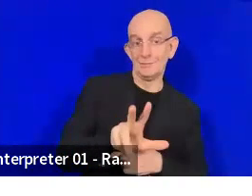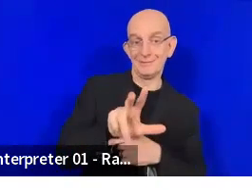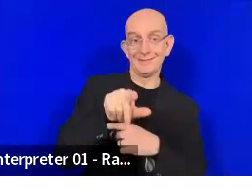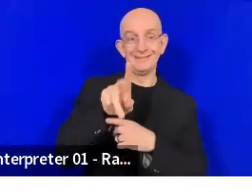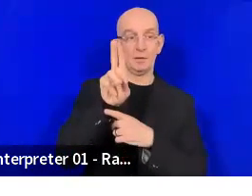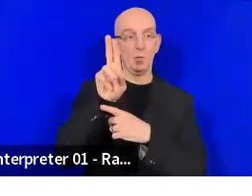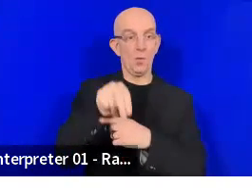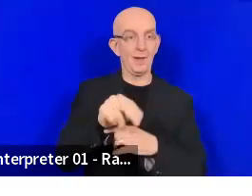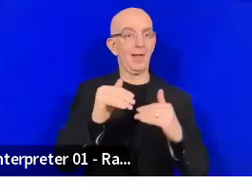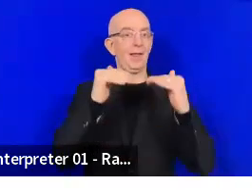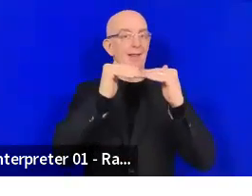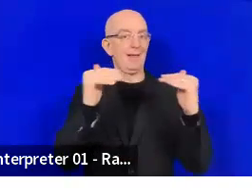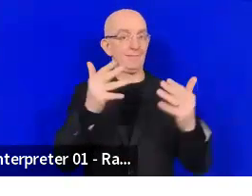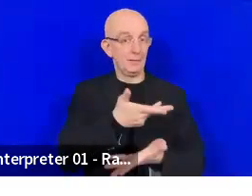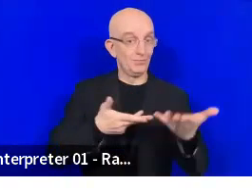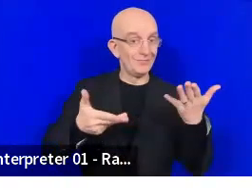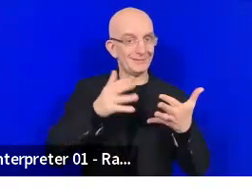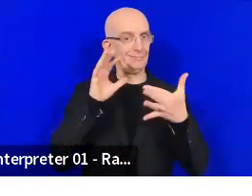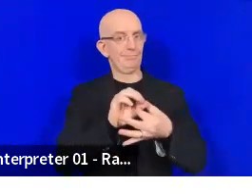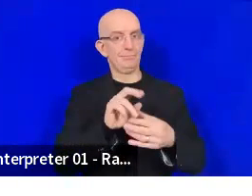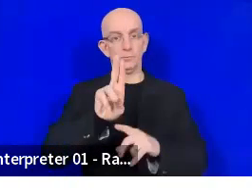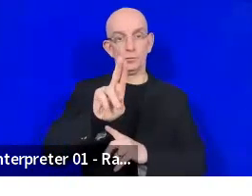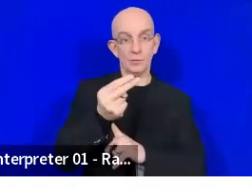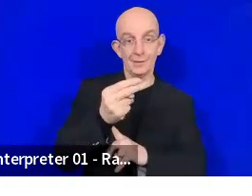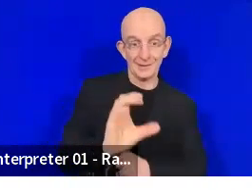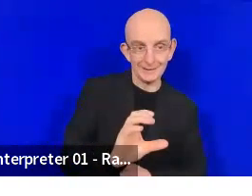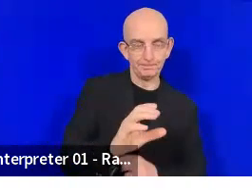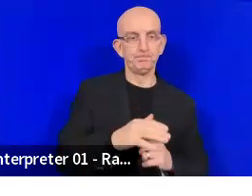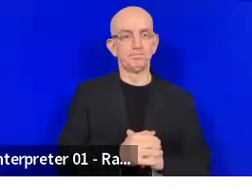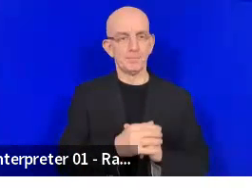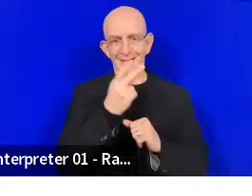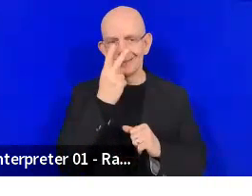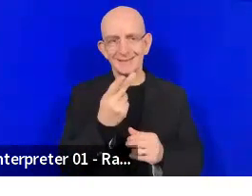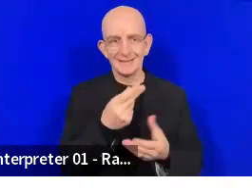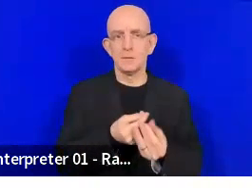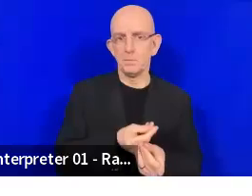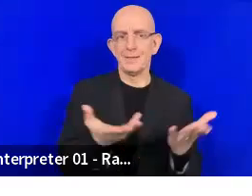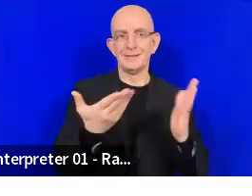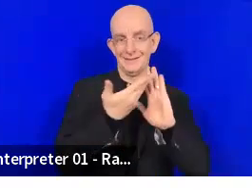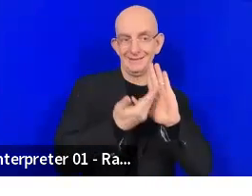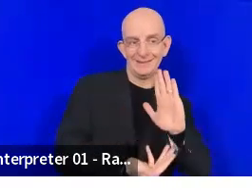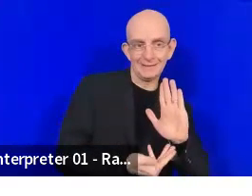It's a two page only document that provides a messaging for advocates, campaigners and